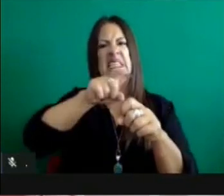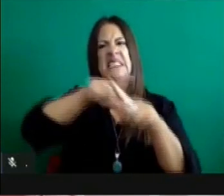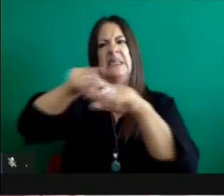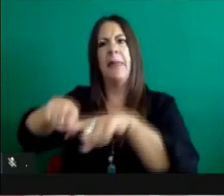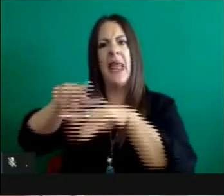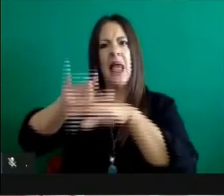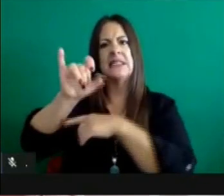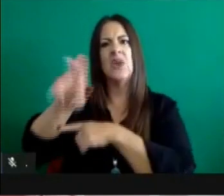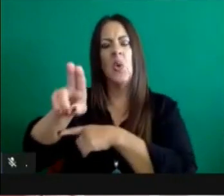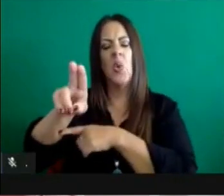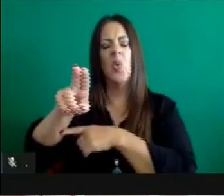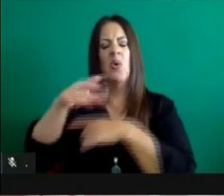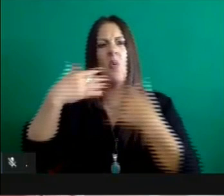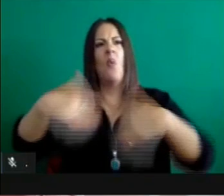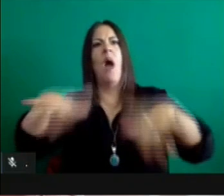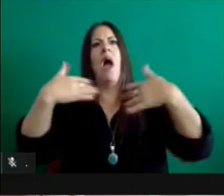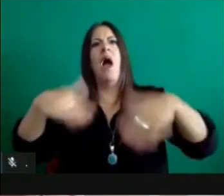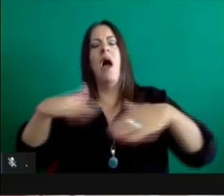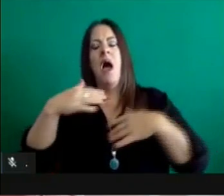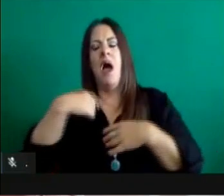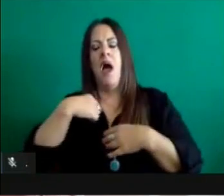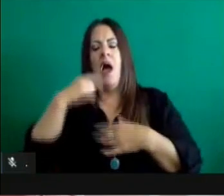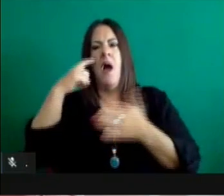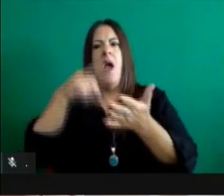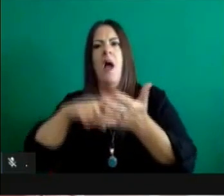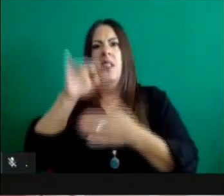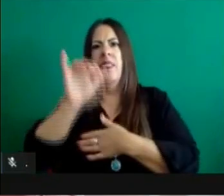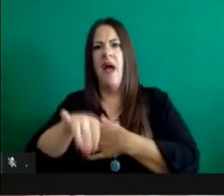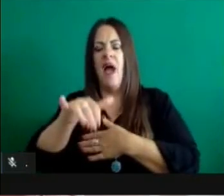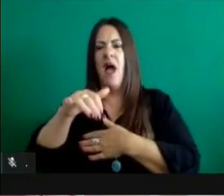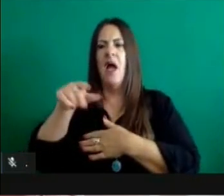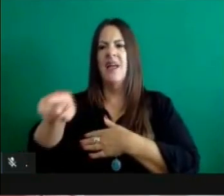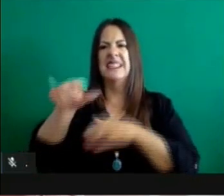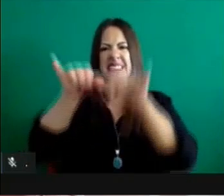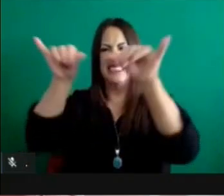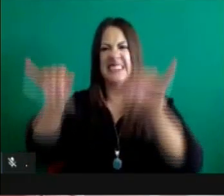IT NOW BECAUSE WE'RE CERTAINLY WORRIED THAT WAS SO MANY PATIENTS WITH COVID BEING